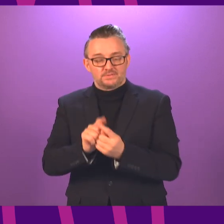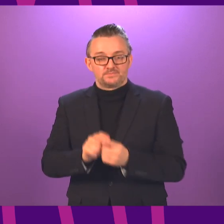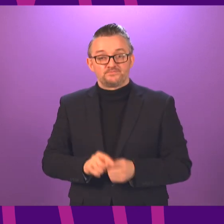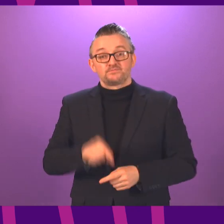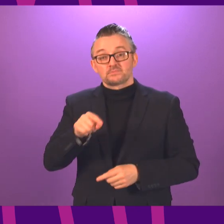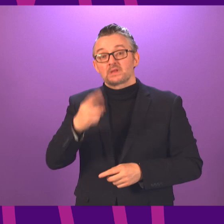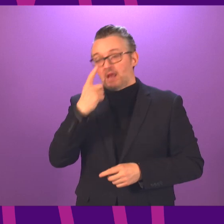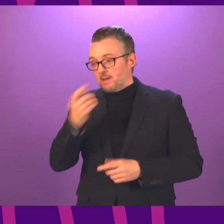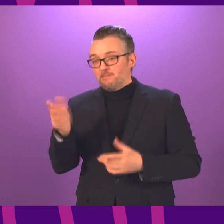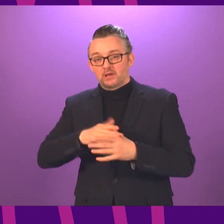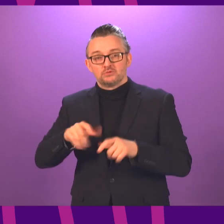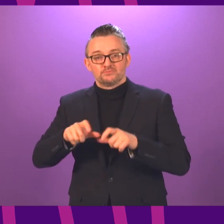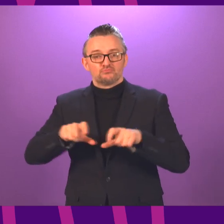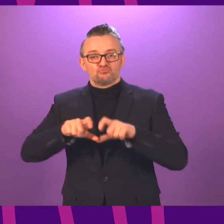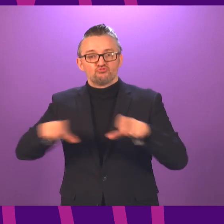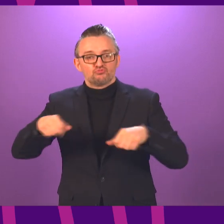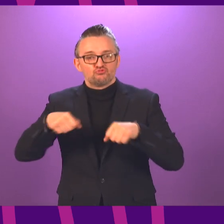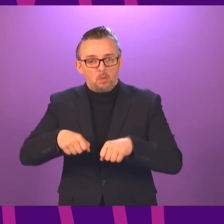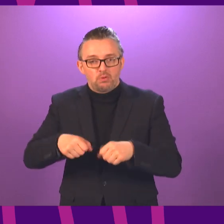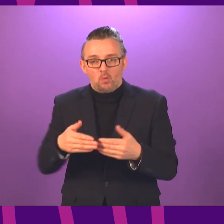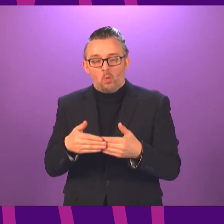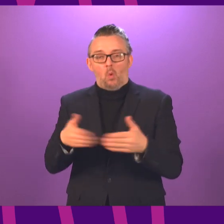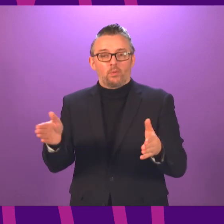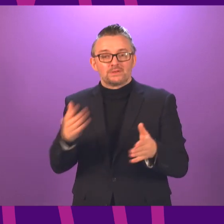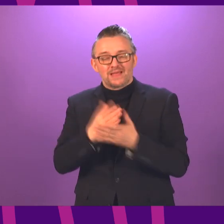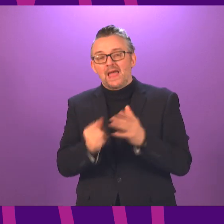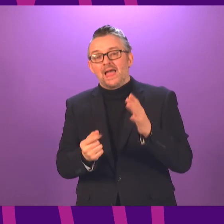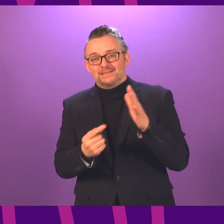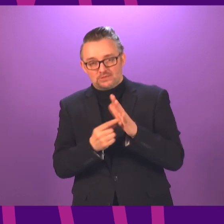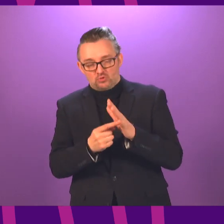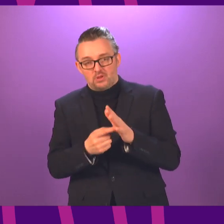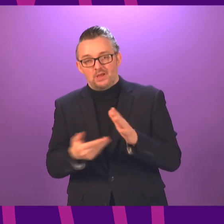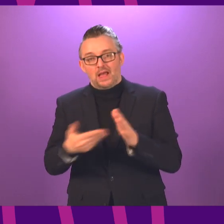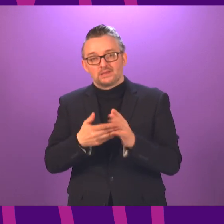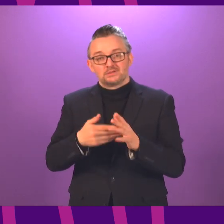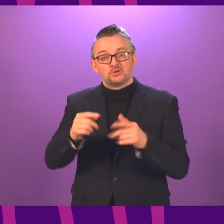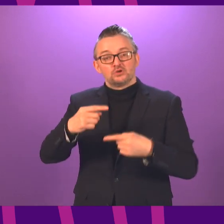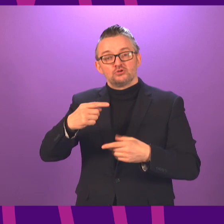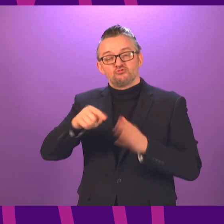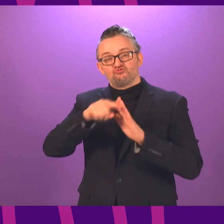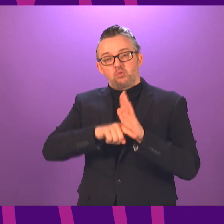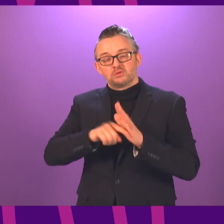of retail. That will start with an extension of the definition of essential retail and the removal of restrictions on click and collect.